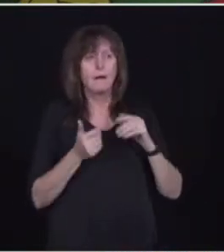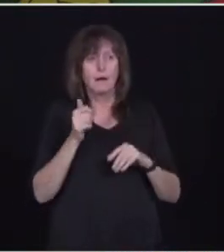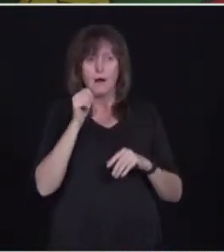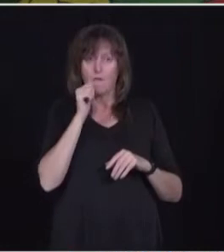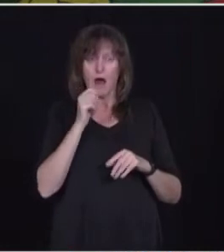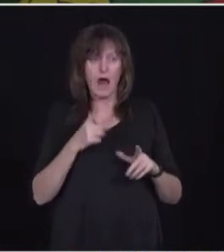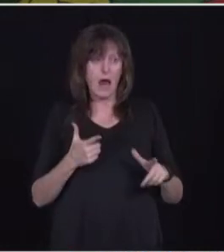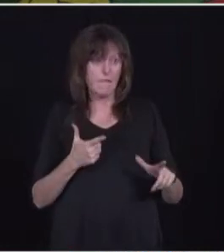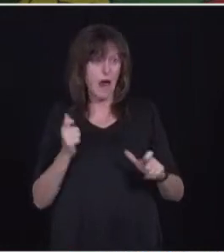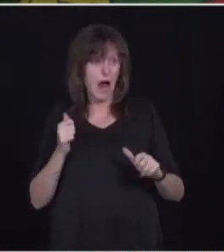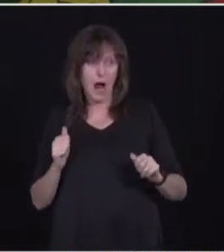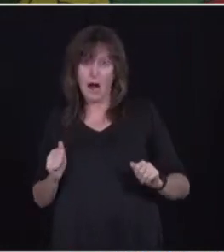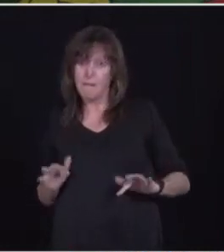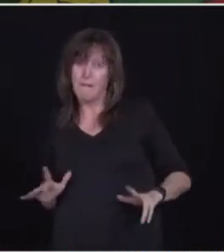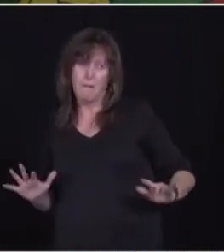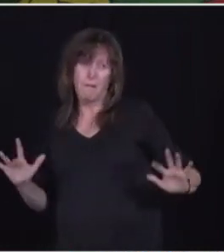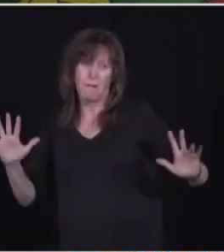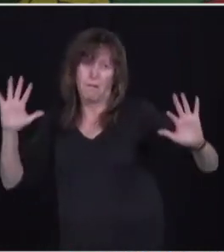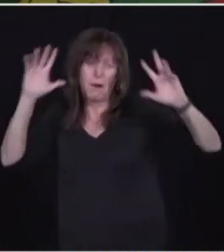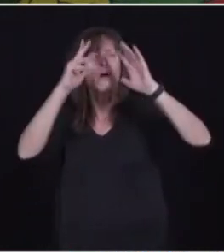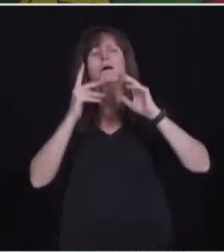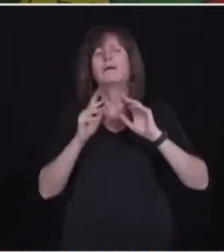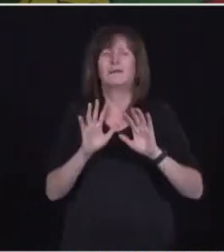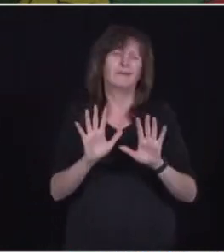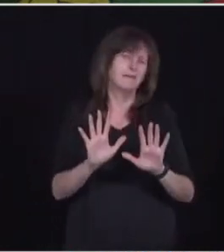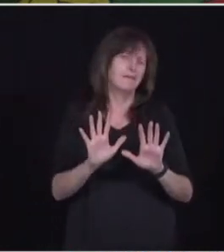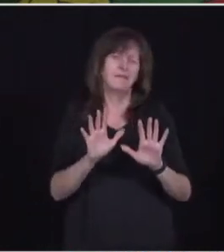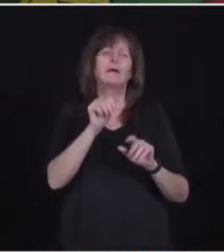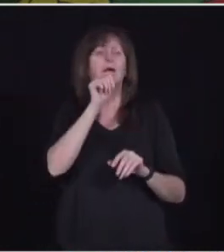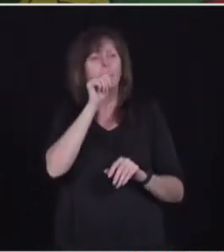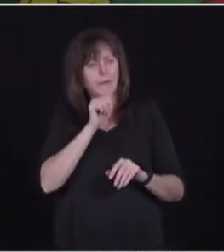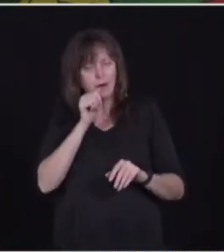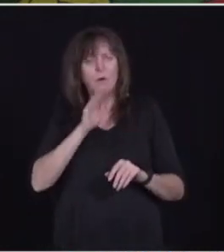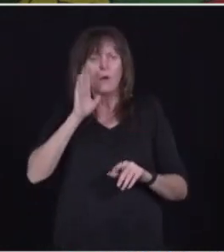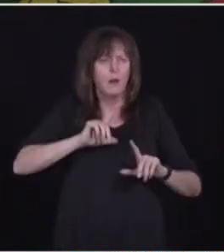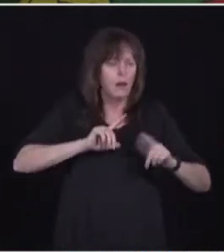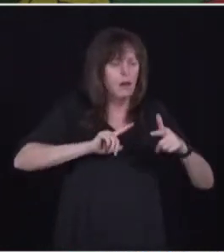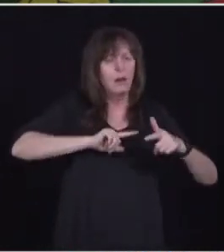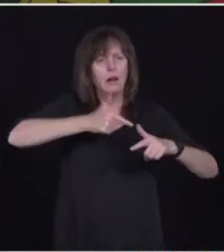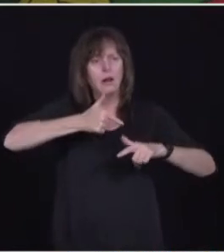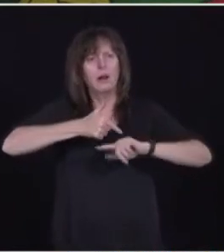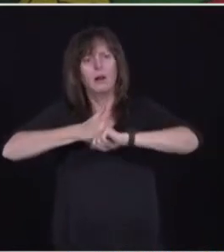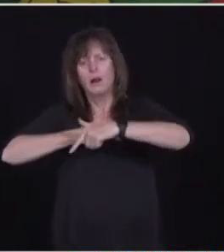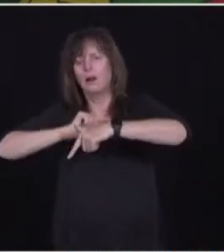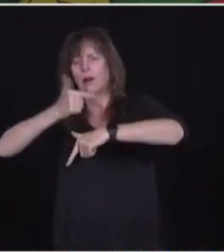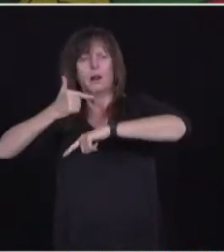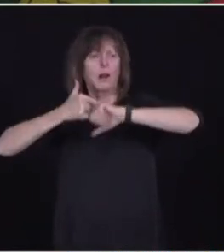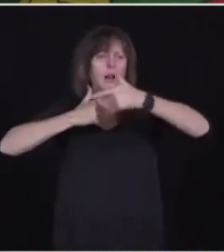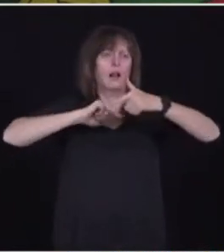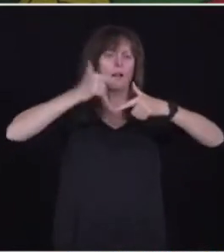on phase 1. Phase 1 won't take us 2 to 3 months depending on the arrival of those vaccines, we won't be